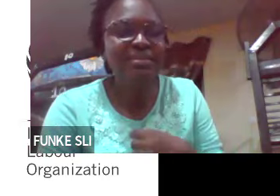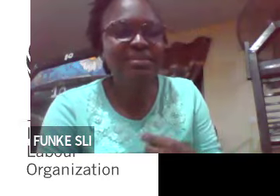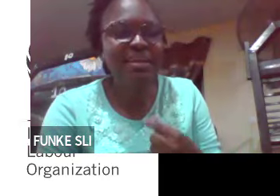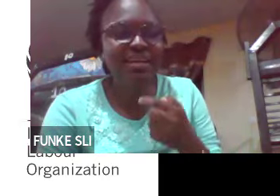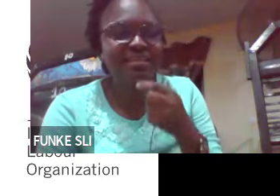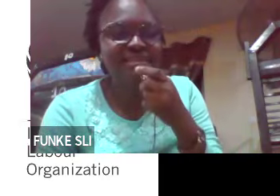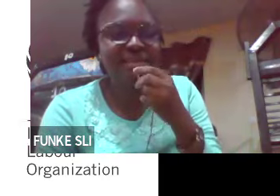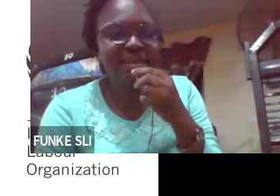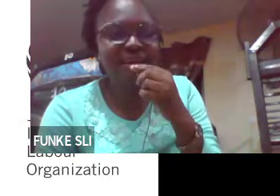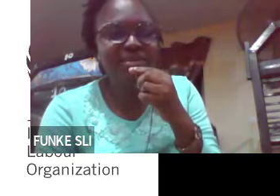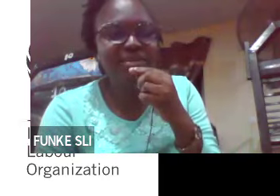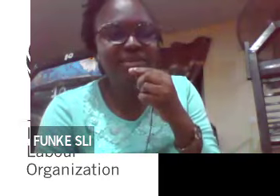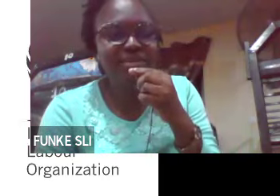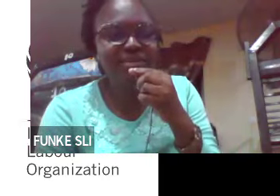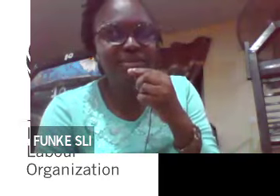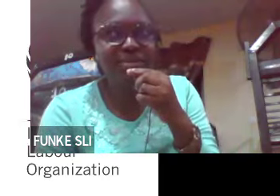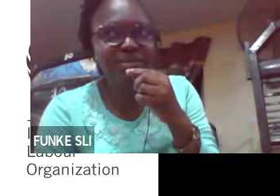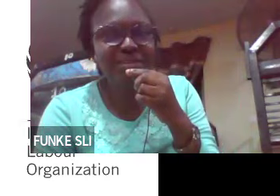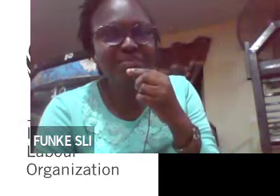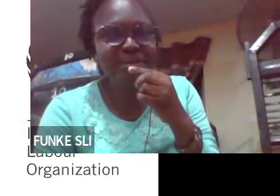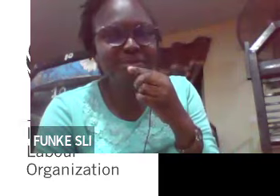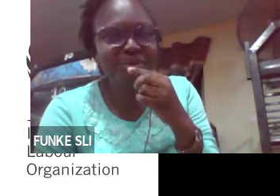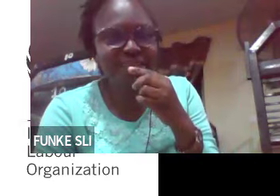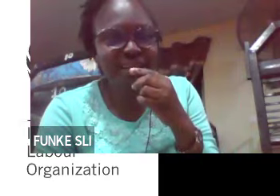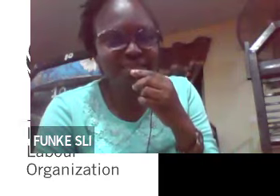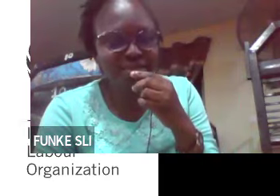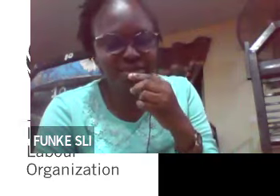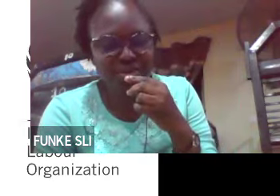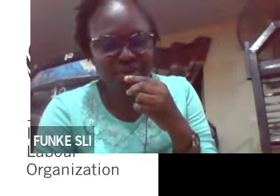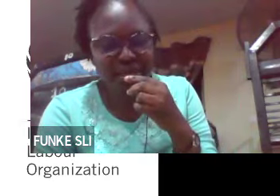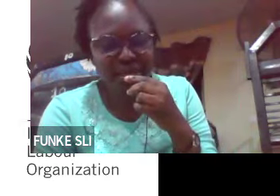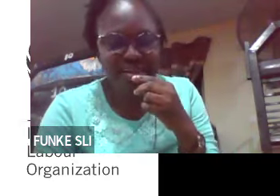I just want to remind you what I discussed with you earlier.